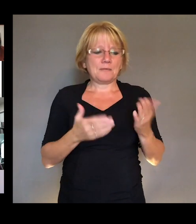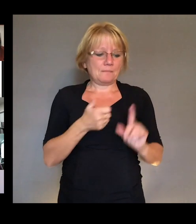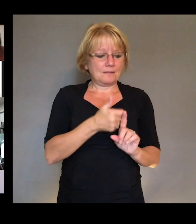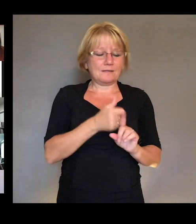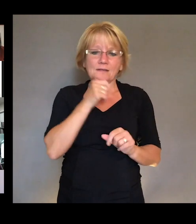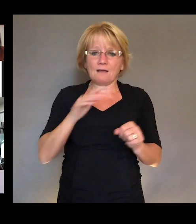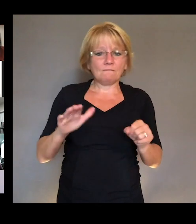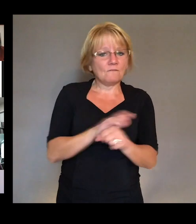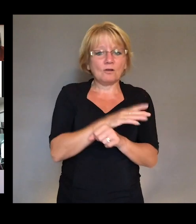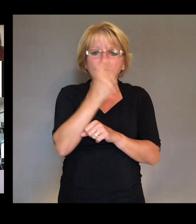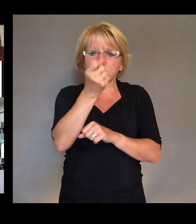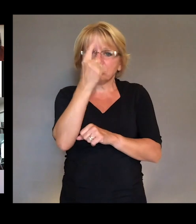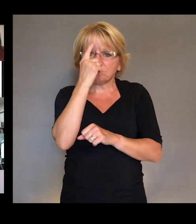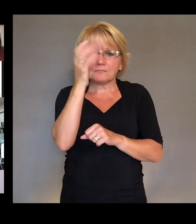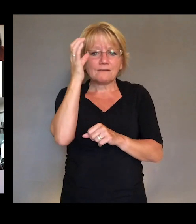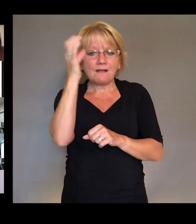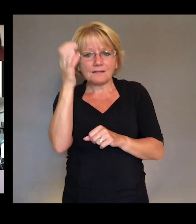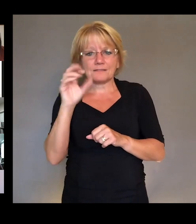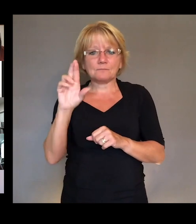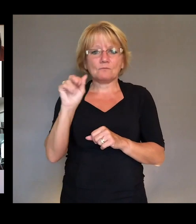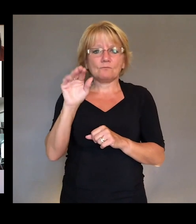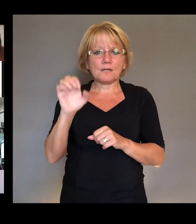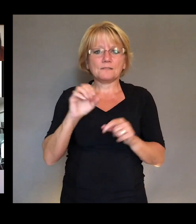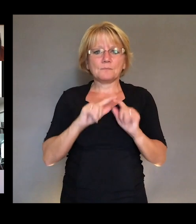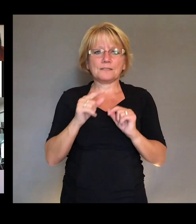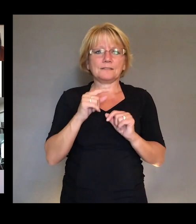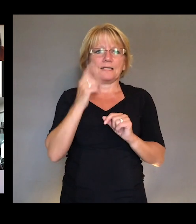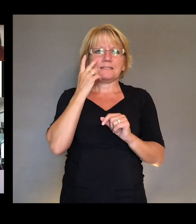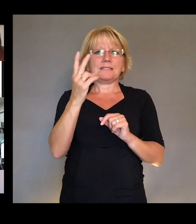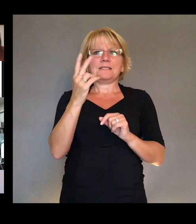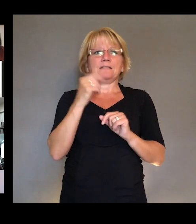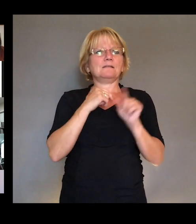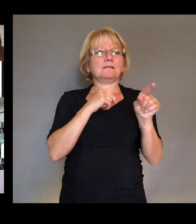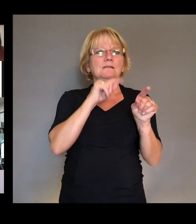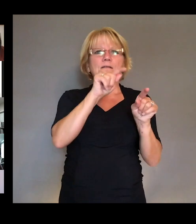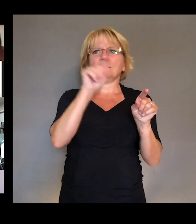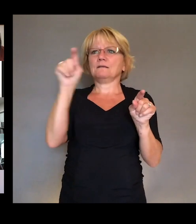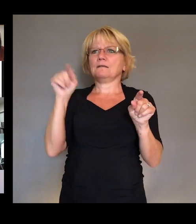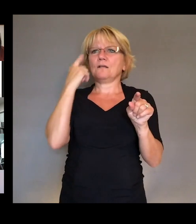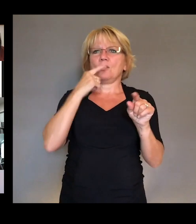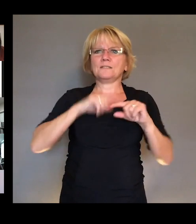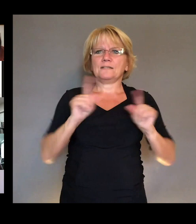they may not have a full understanding of the concept of race, but they understand that there are children who are in different.